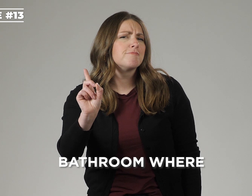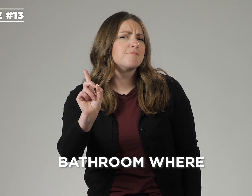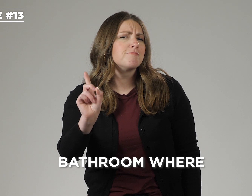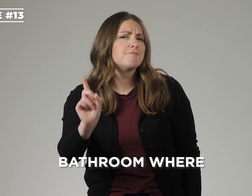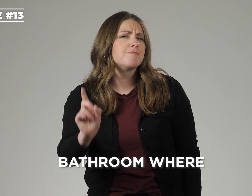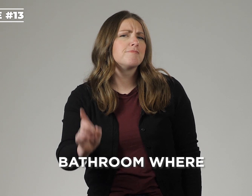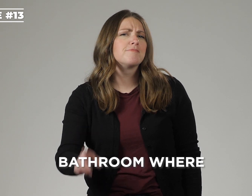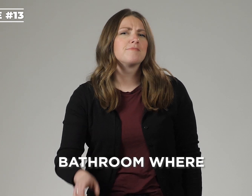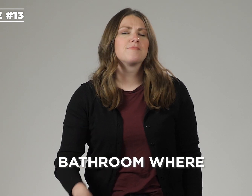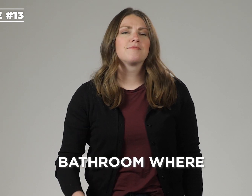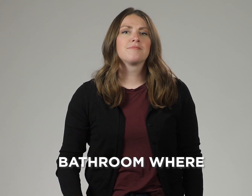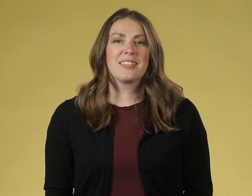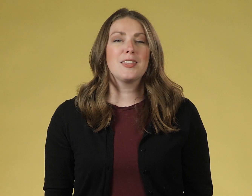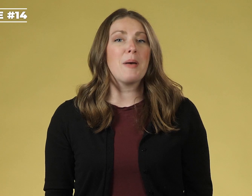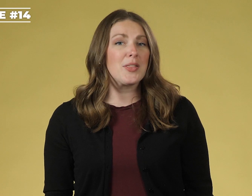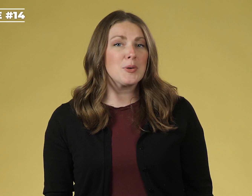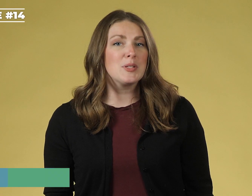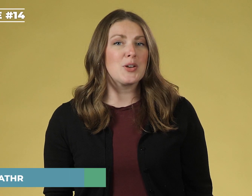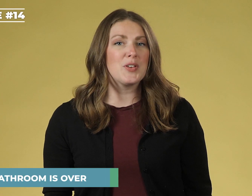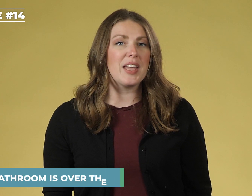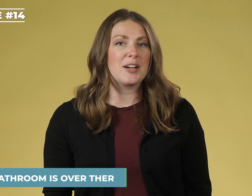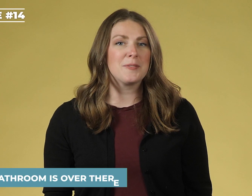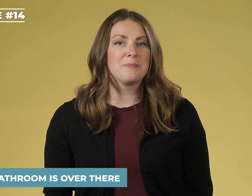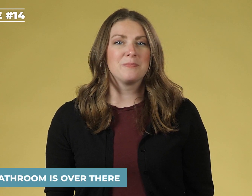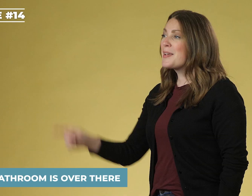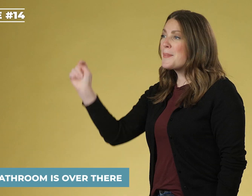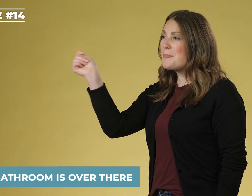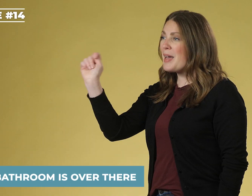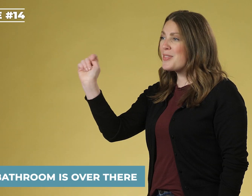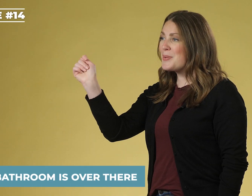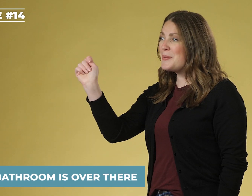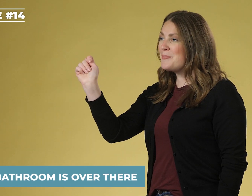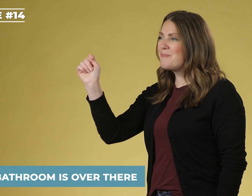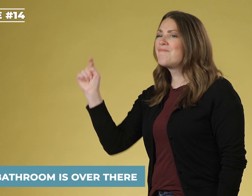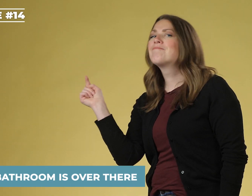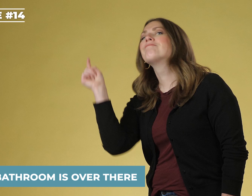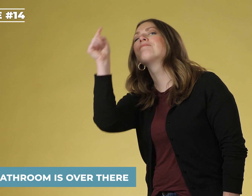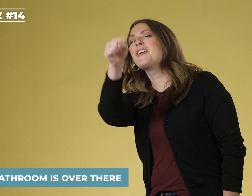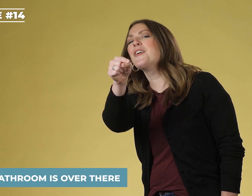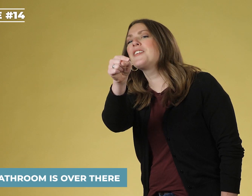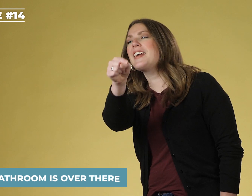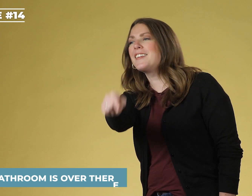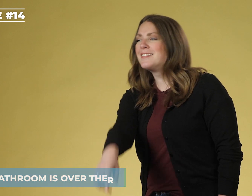The bathroom is over there. 'Bathroom over there.'